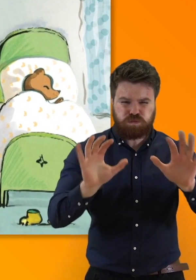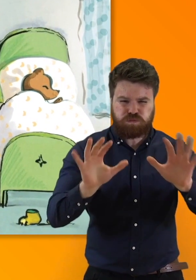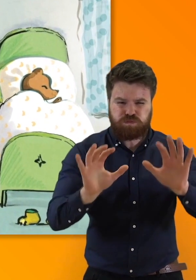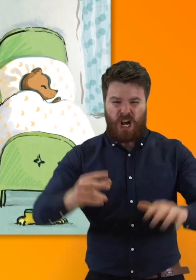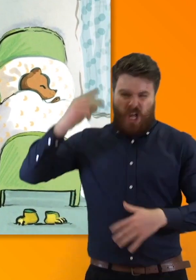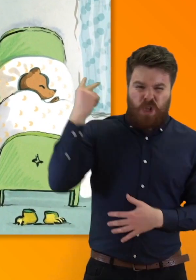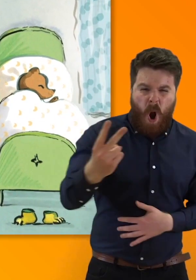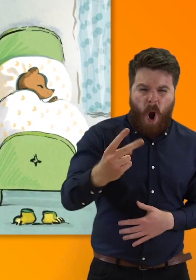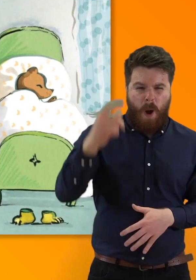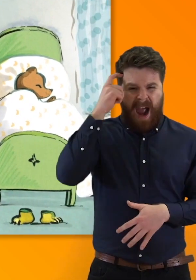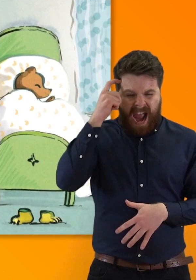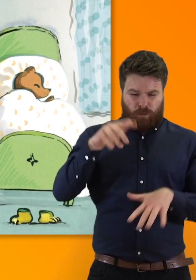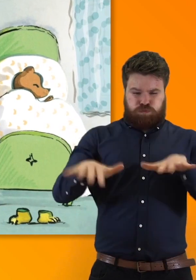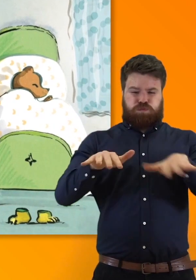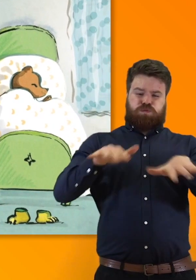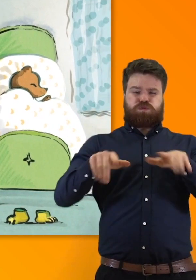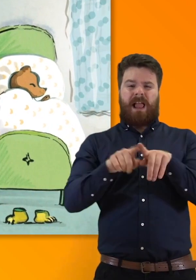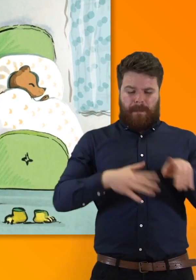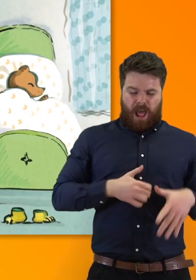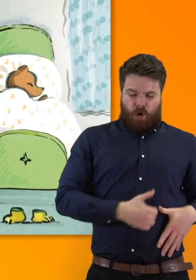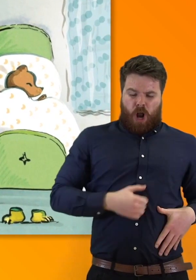Two - the bed rumbles like a large empty tummy.